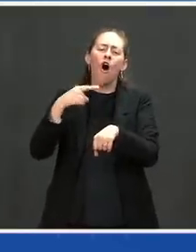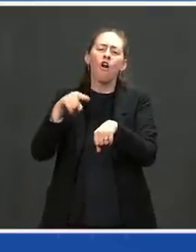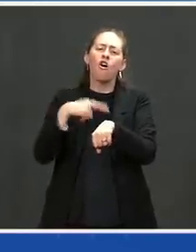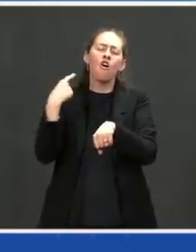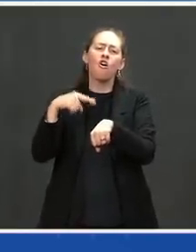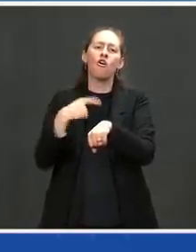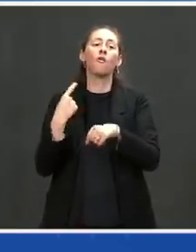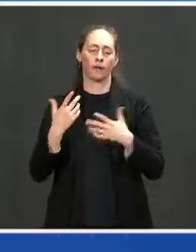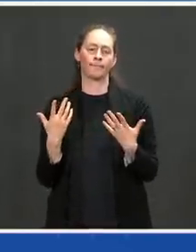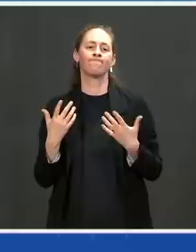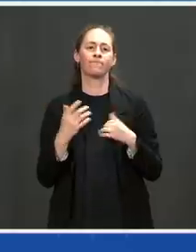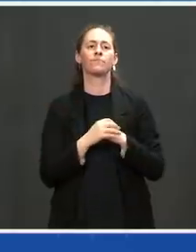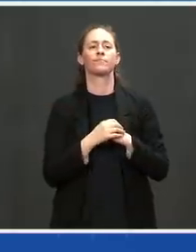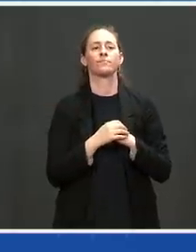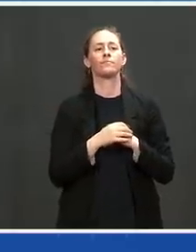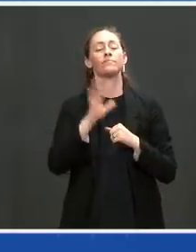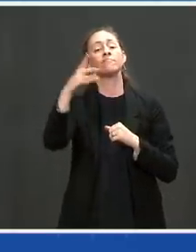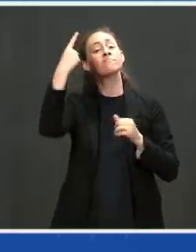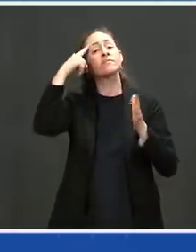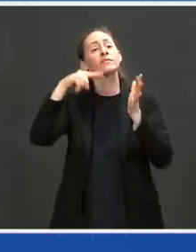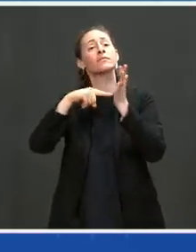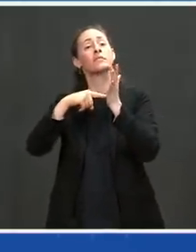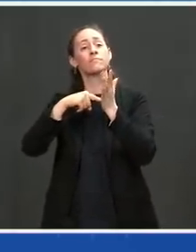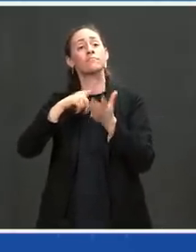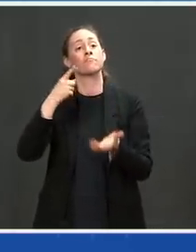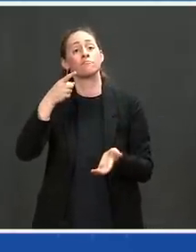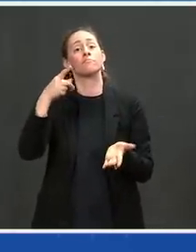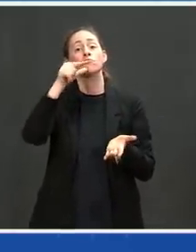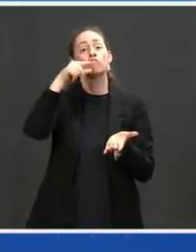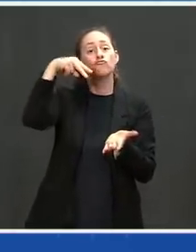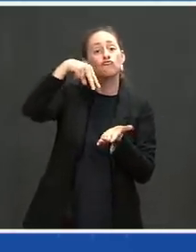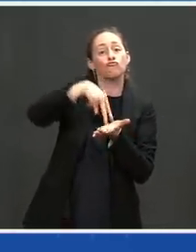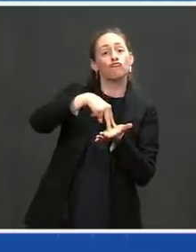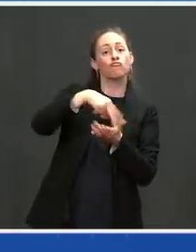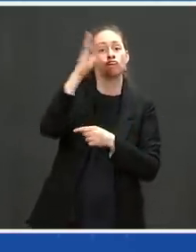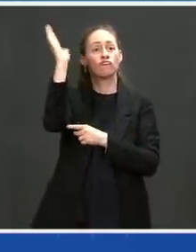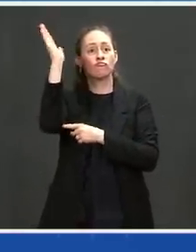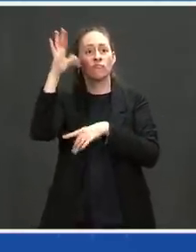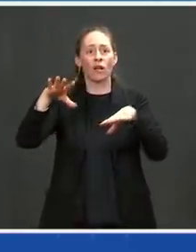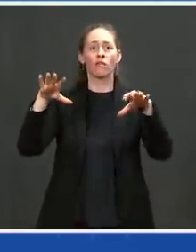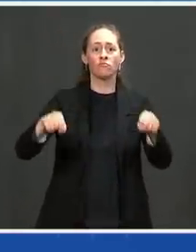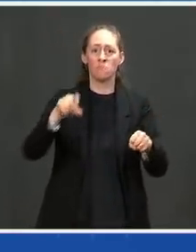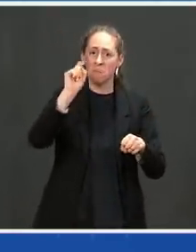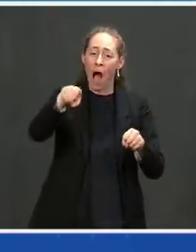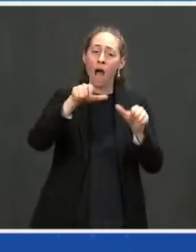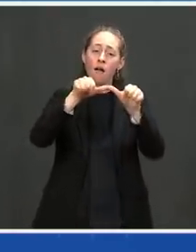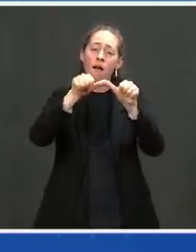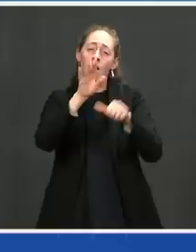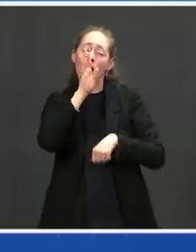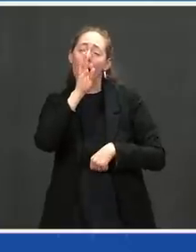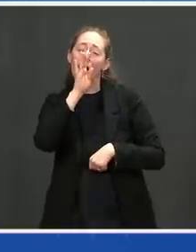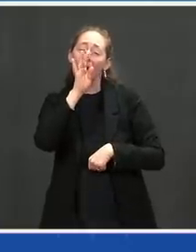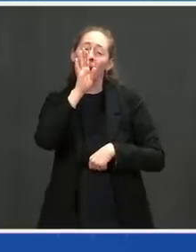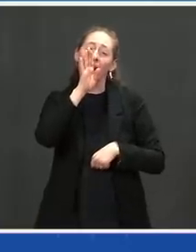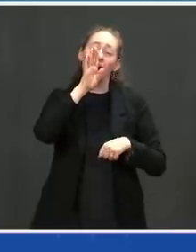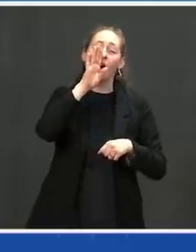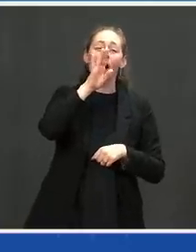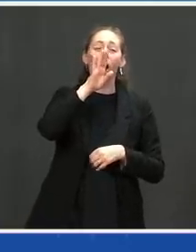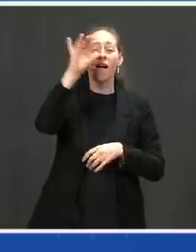and talk and talk and talk and talk until you collapsed. And guess what? People got tired of talking and tired of collapsing.